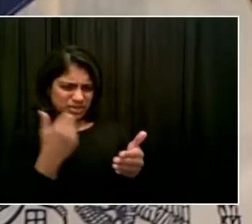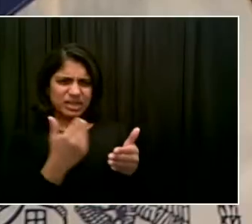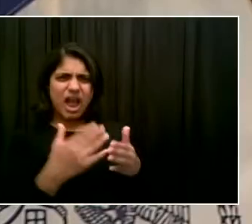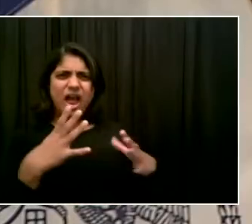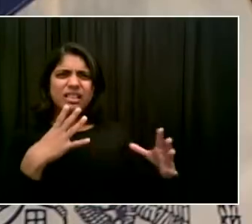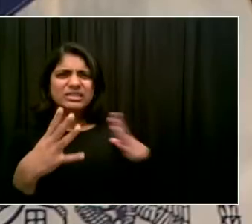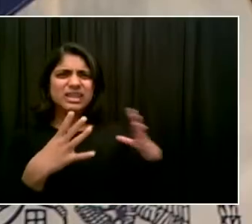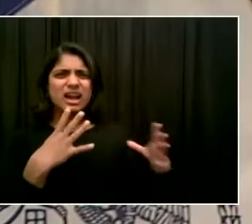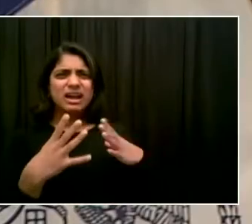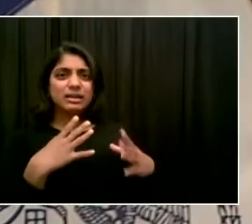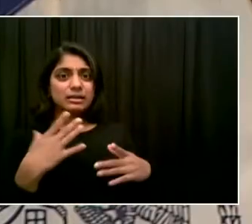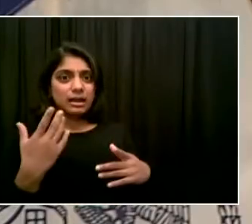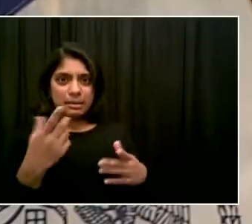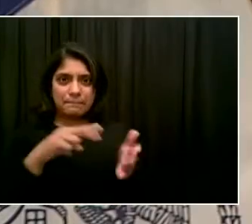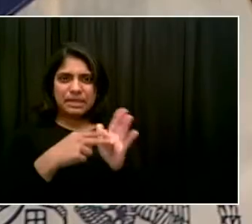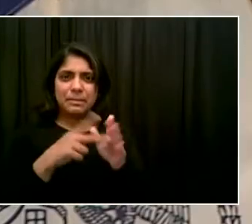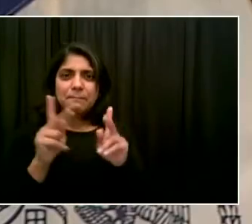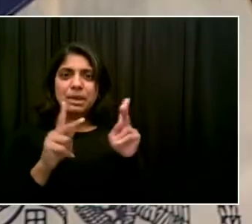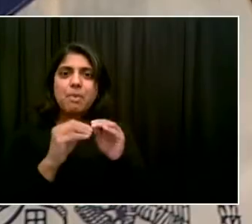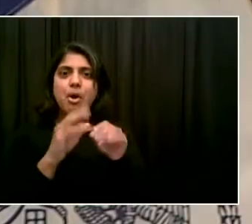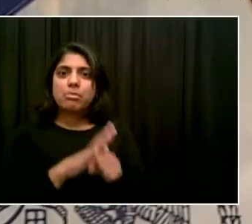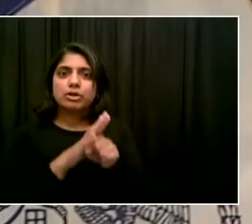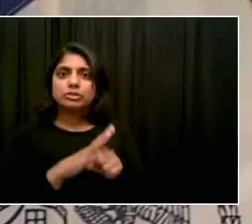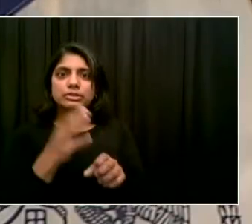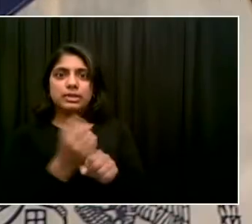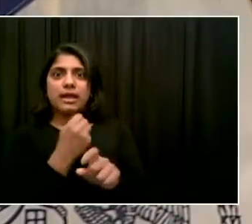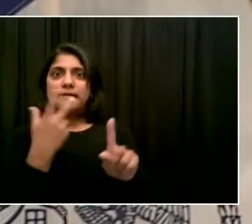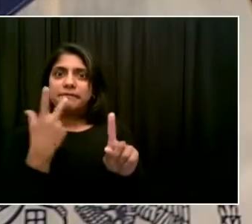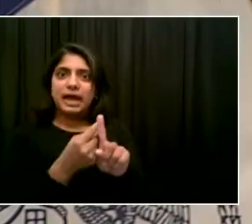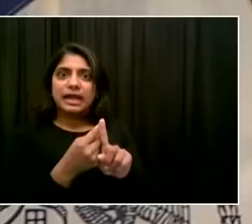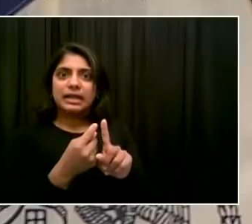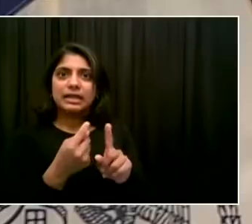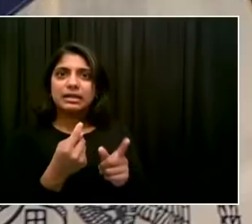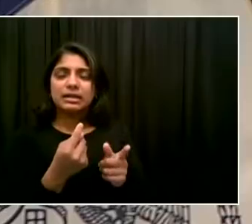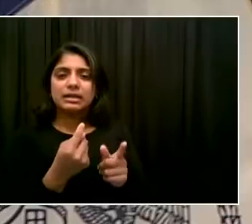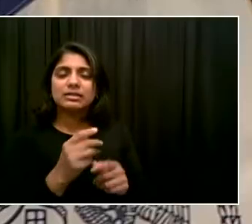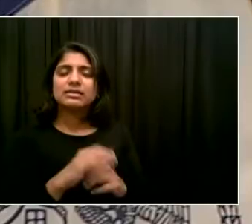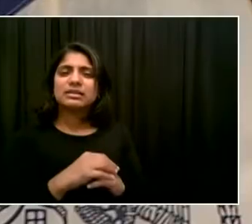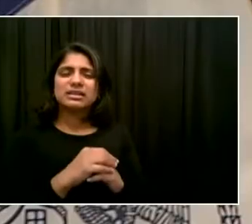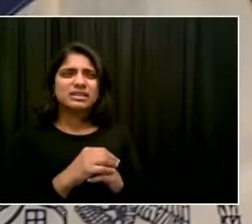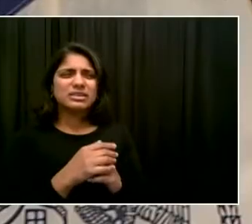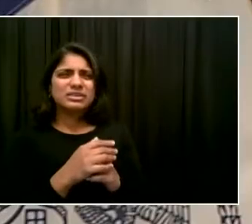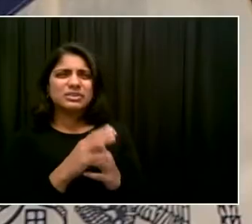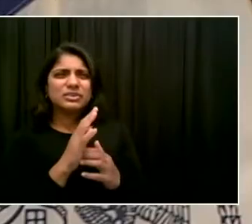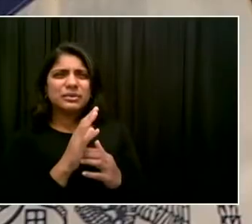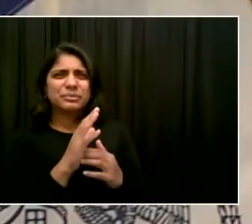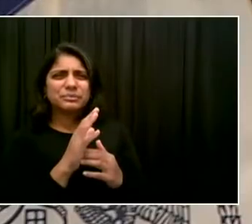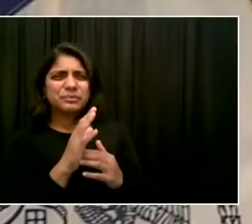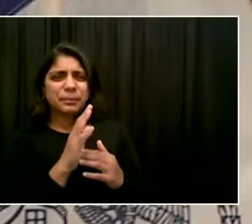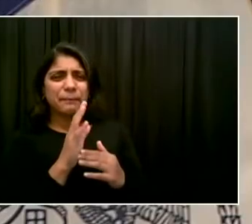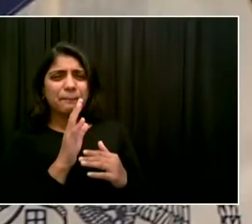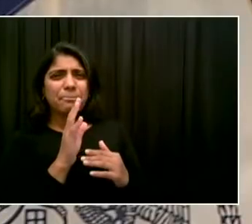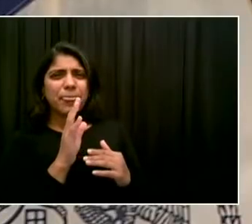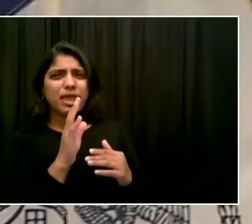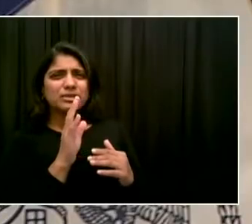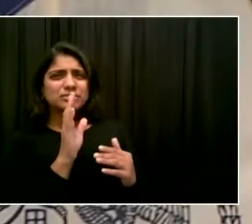LIKELIHOOD OVER THIS IS JUST WRONG AND IT SHOULD BE CHALLENGED. CANYO U ESRPOND TO THAT, DO WE EXPECT TO SEE